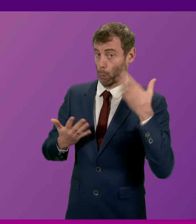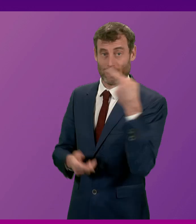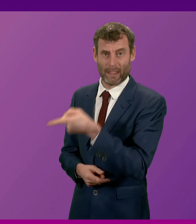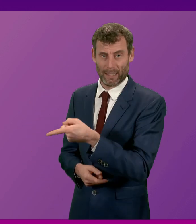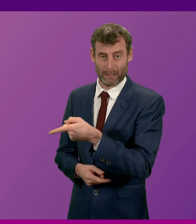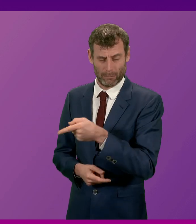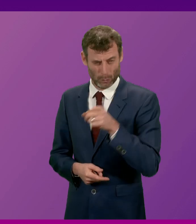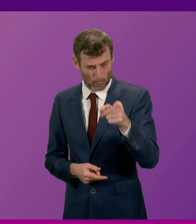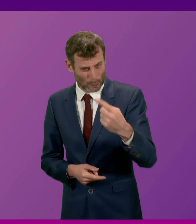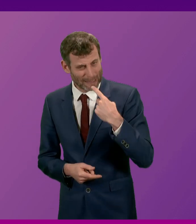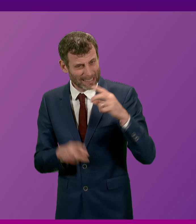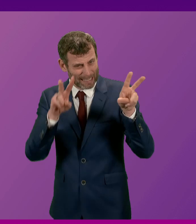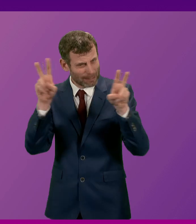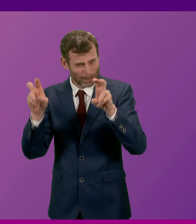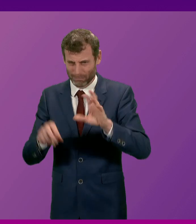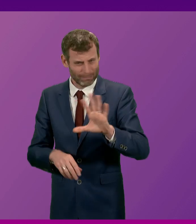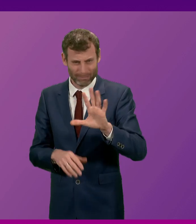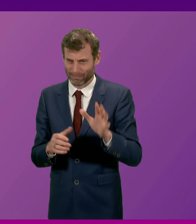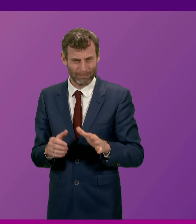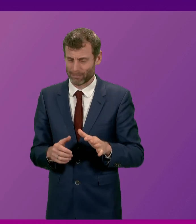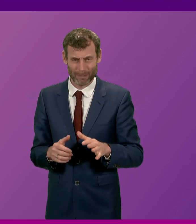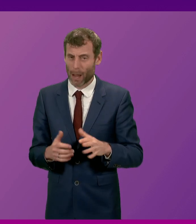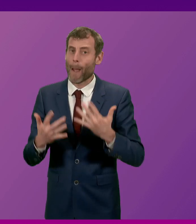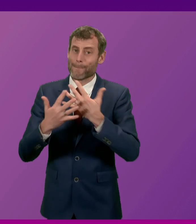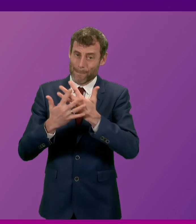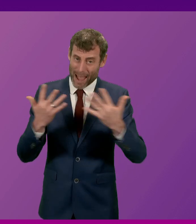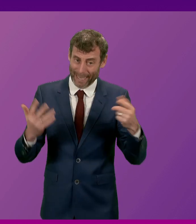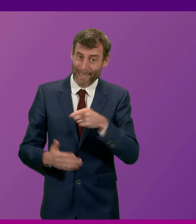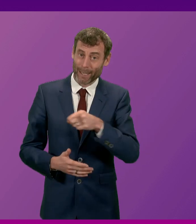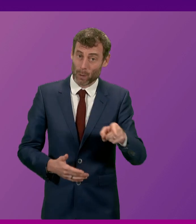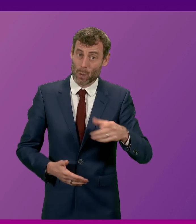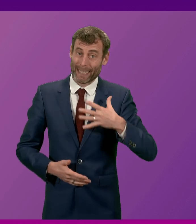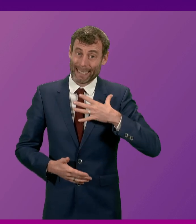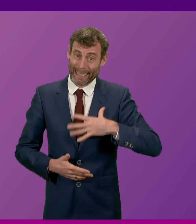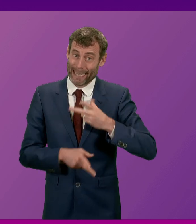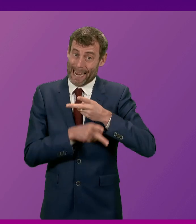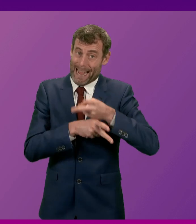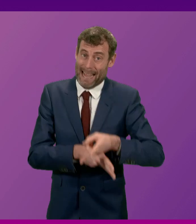carers and service users press the Government to take forward the national care service. It